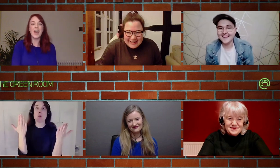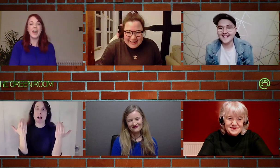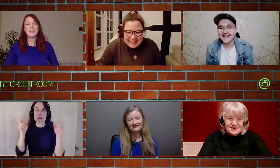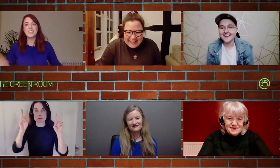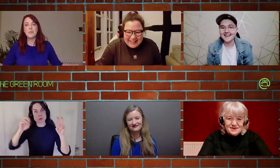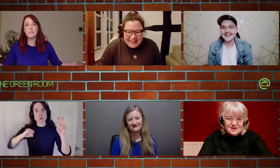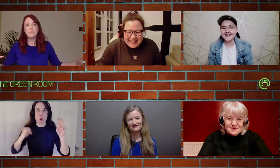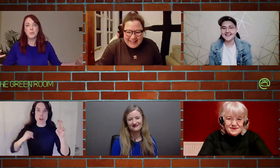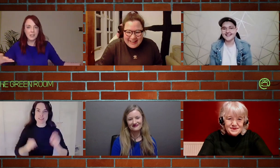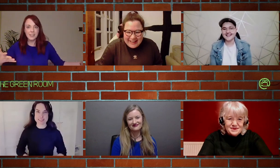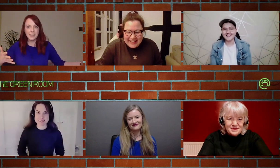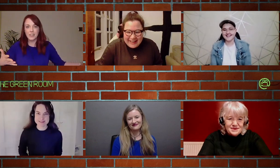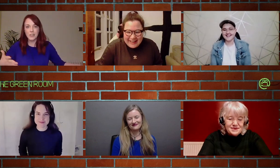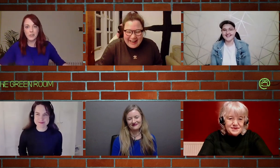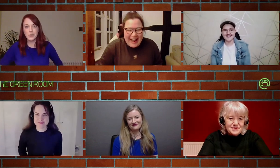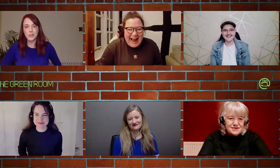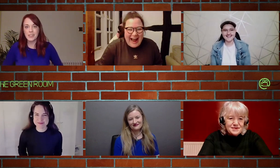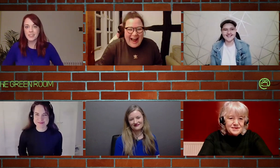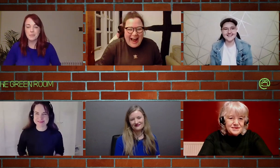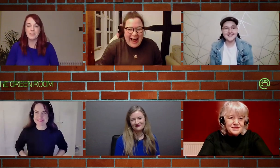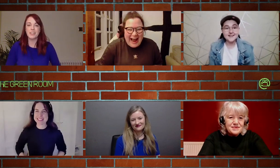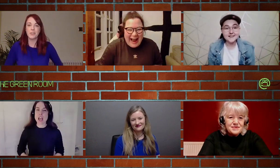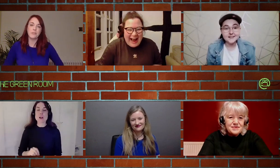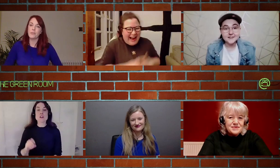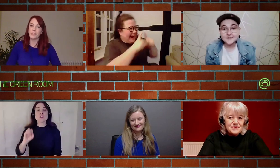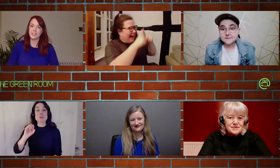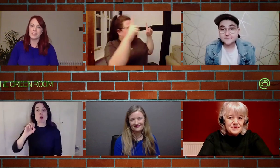Brooklyn who is providing your voice